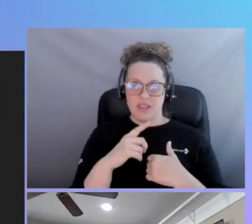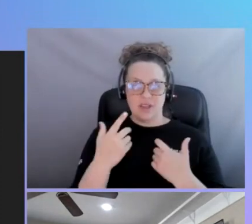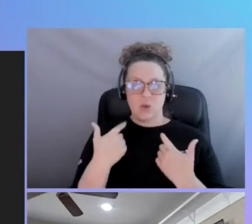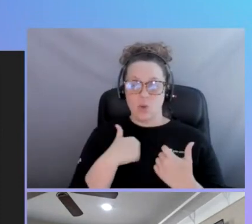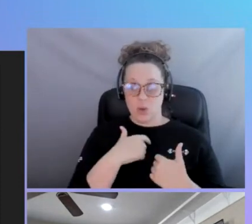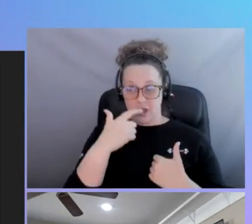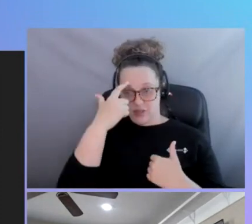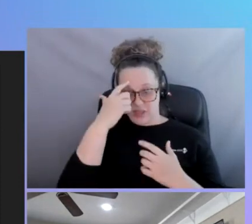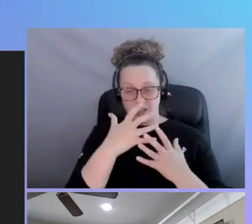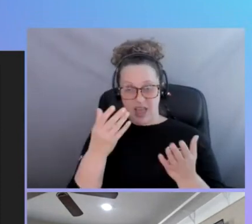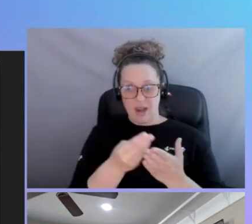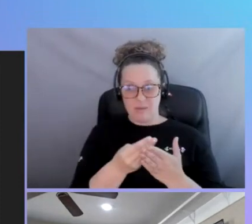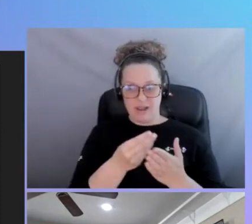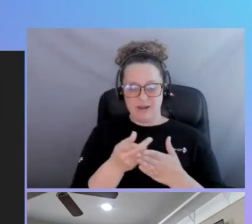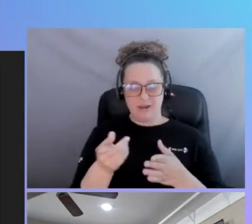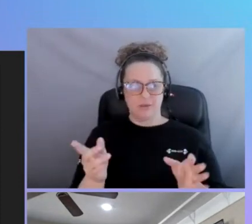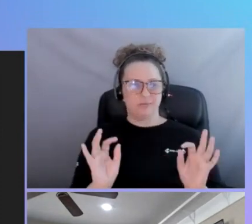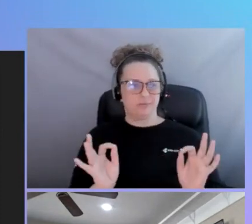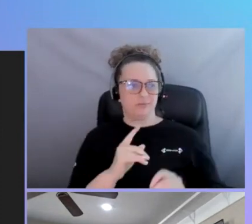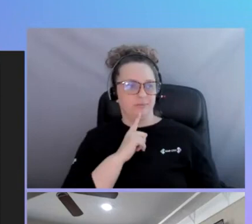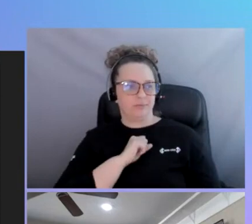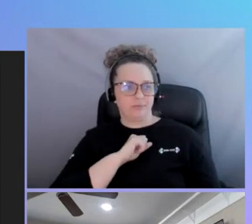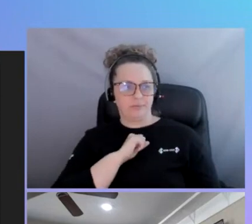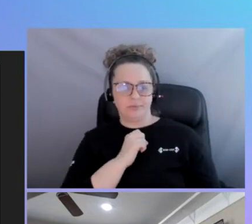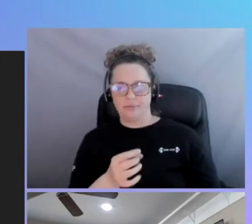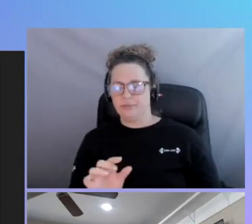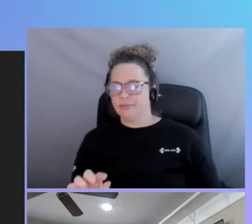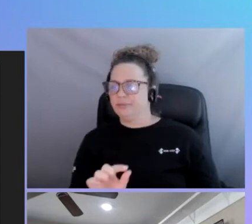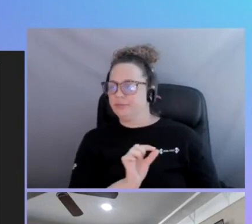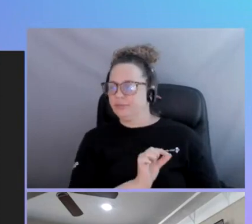lot of times these what we think is a lot of money to them is